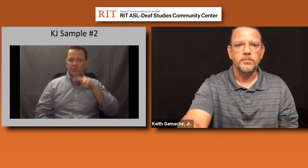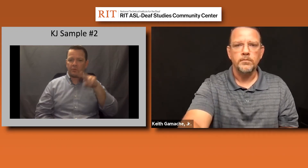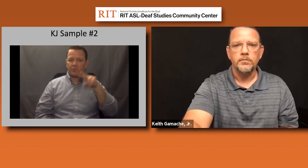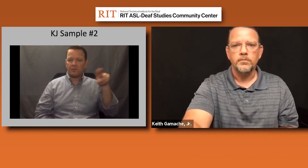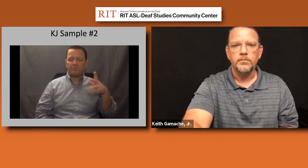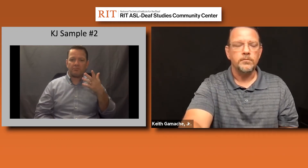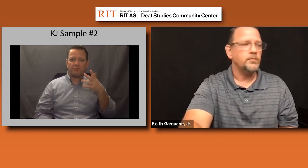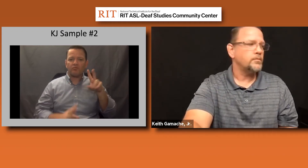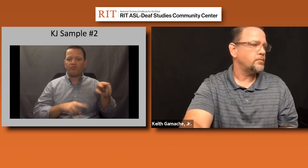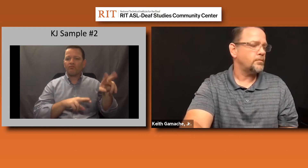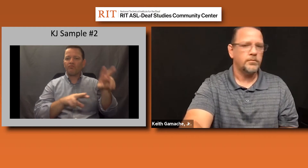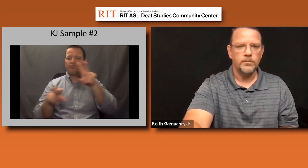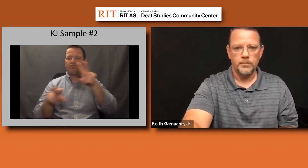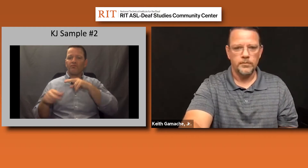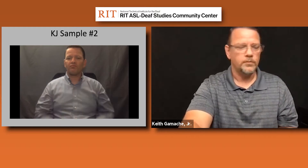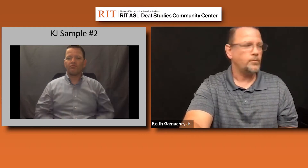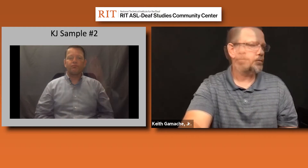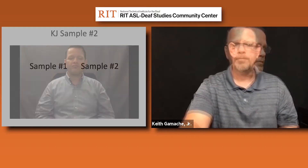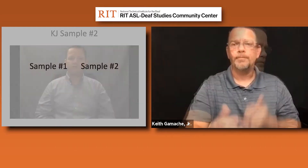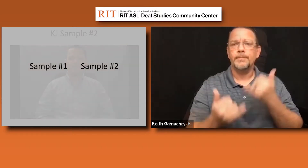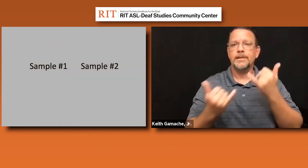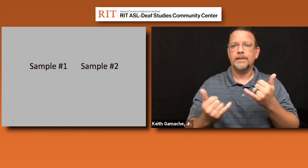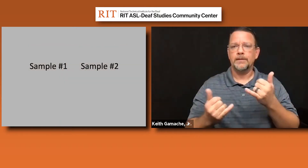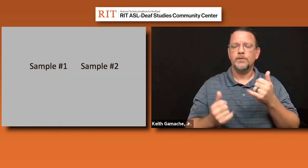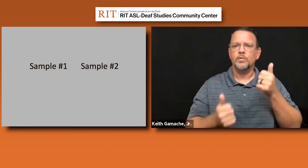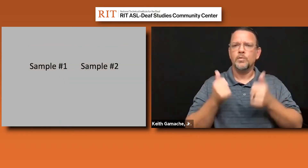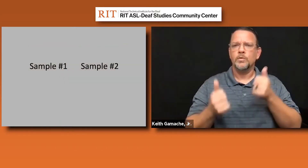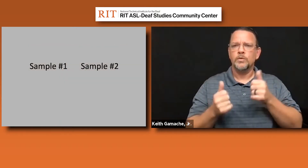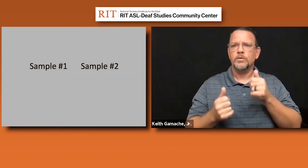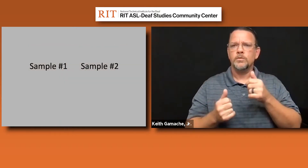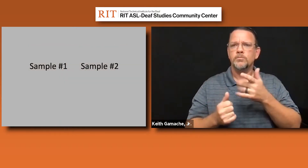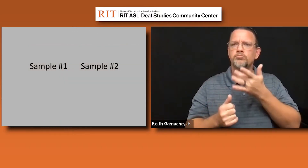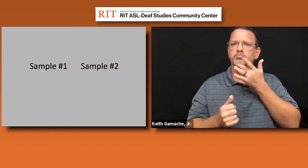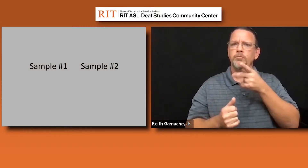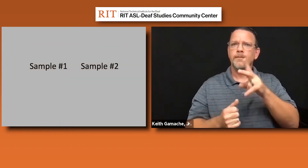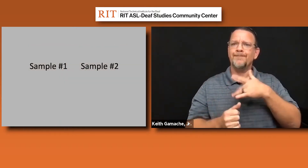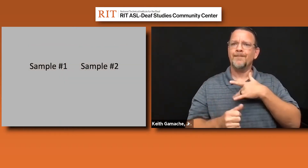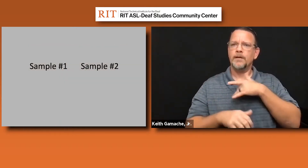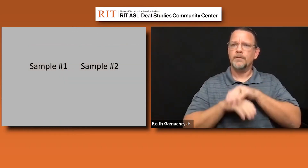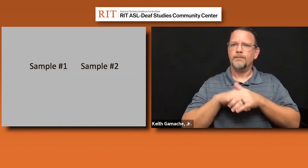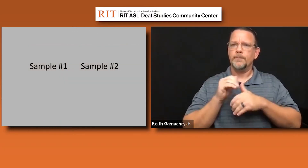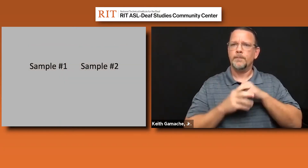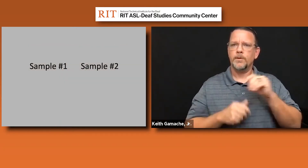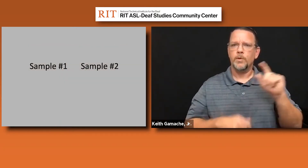I would like to go to Rochester and visit. Which sample did you like better,